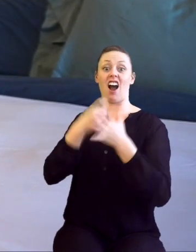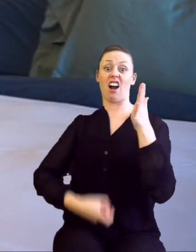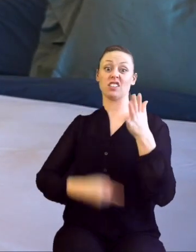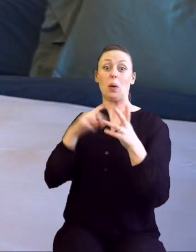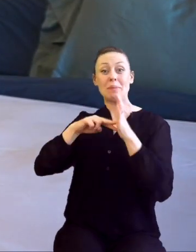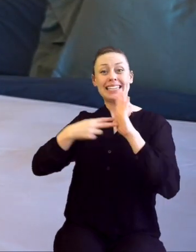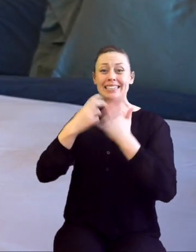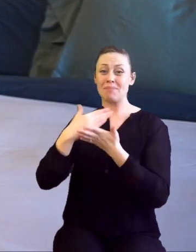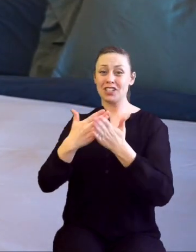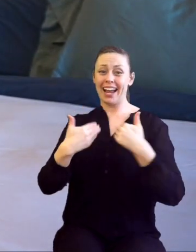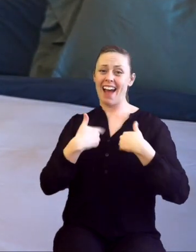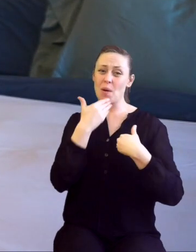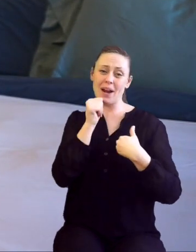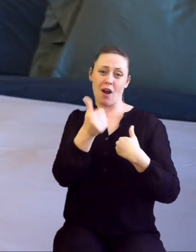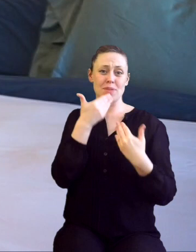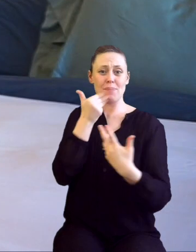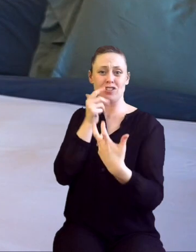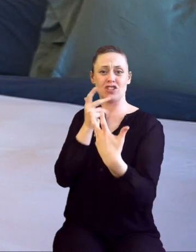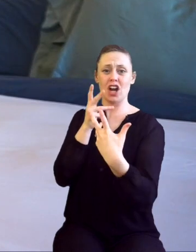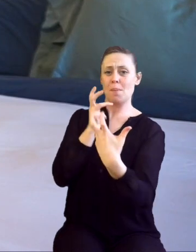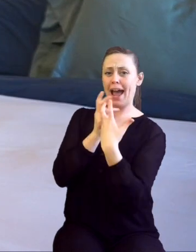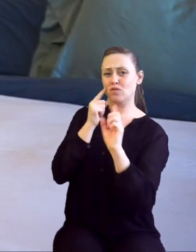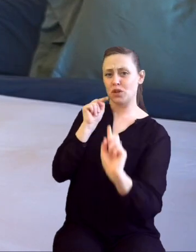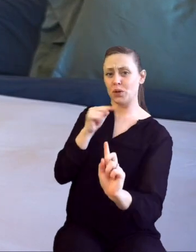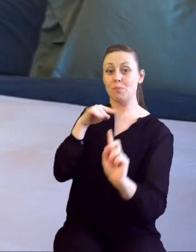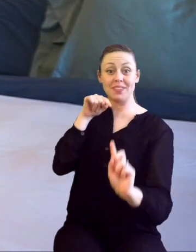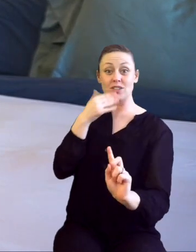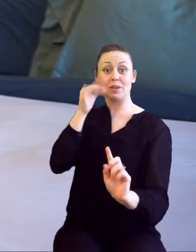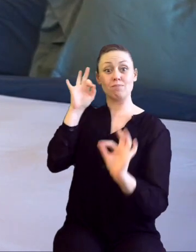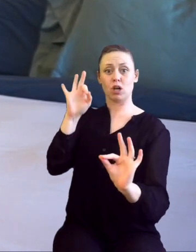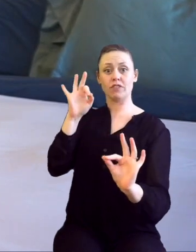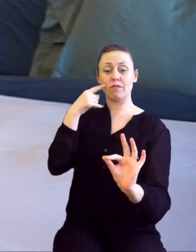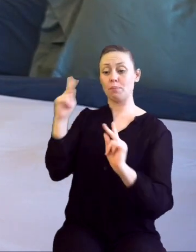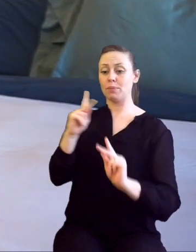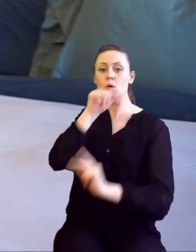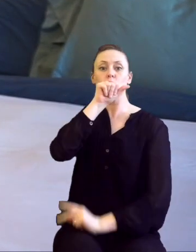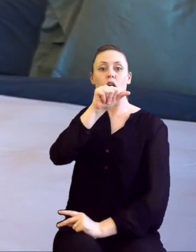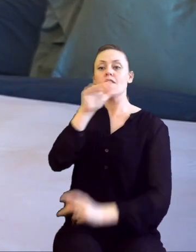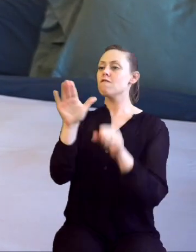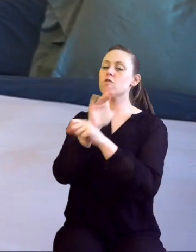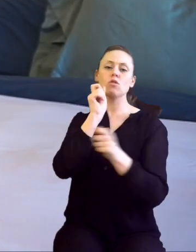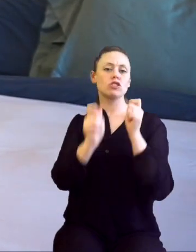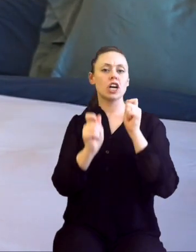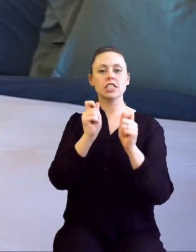this might not be the choice for you. We feel that this mattress will be especially good for those who love complete adjustability from head to toe